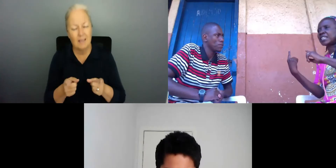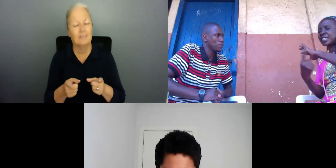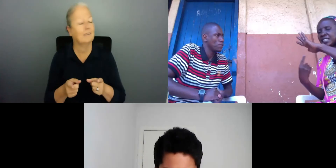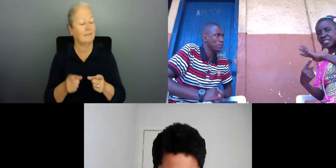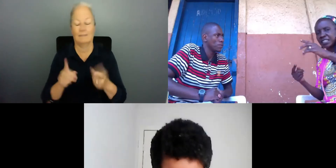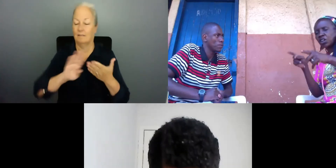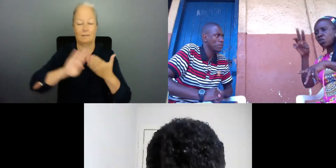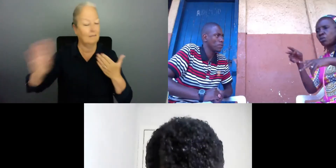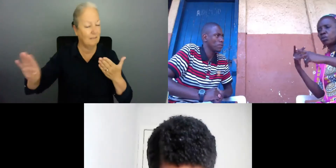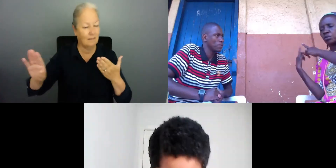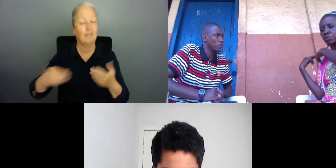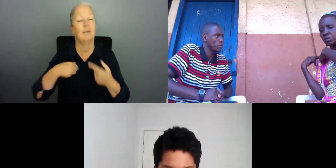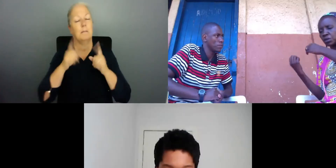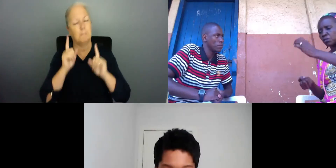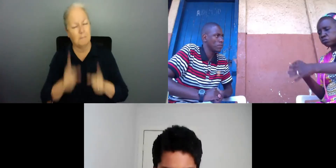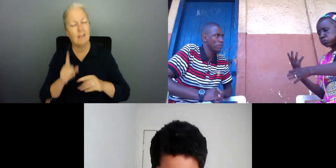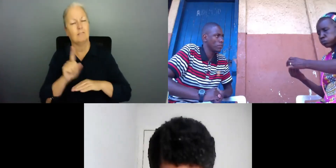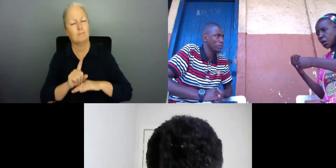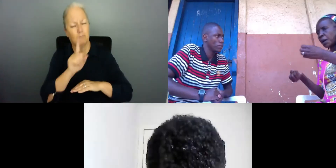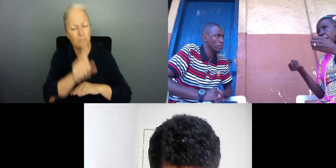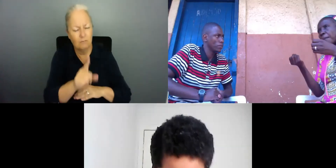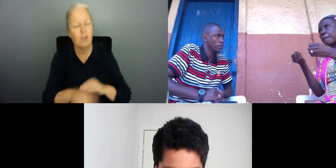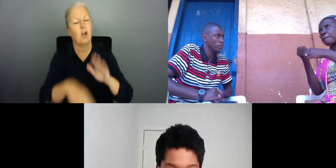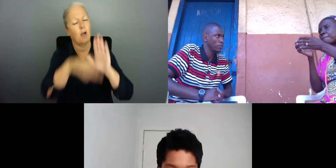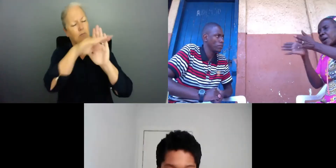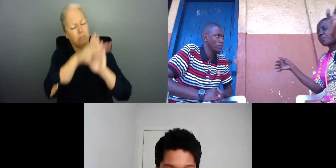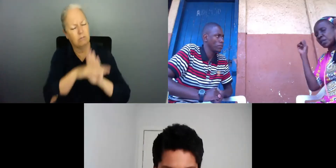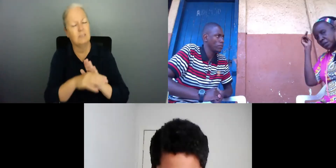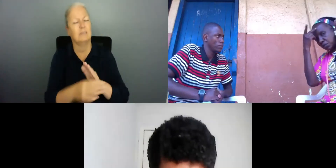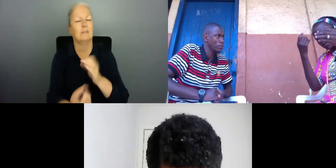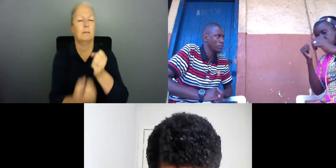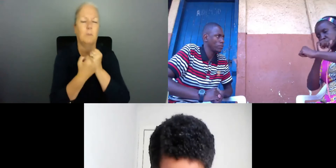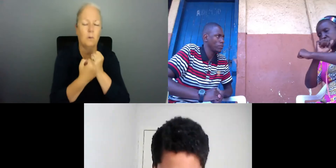to establish public policies to support us to support young people with disabilities